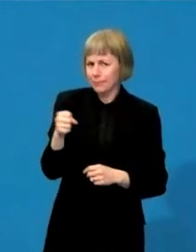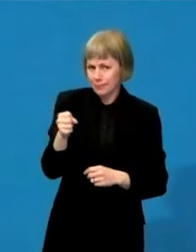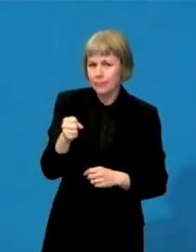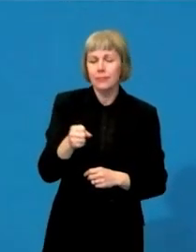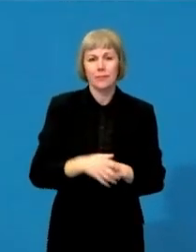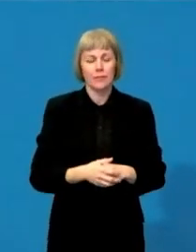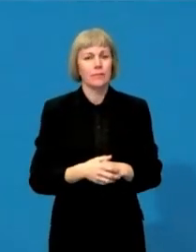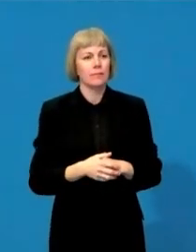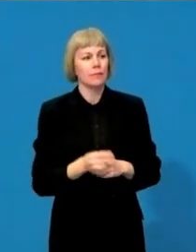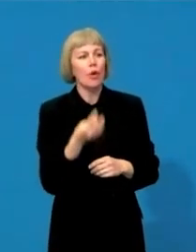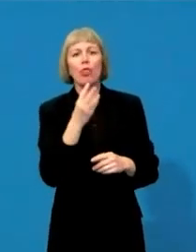we don't have access to anything for two weeks.